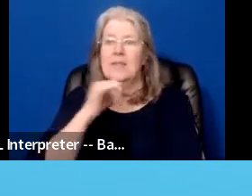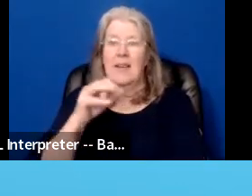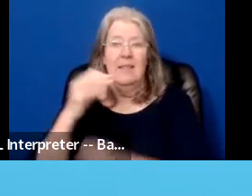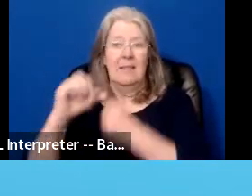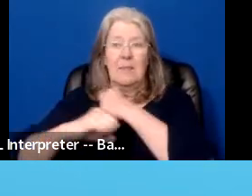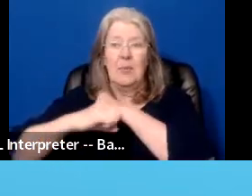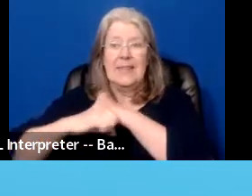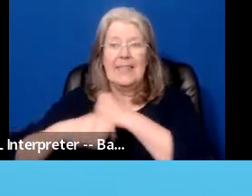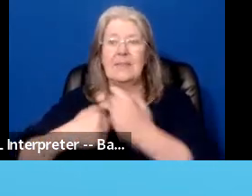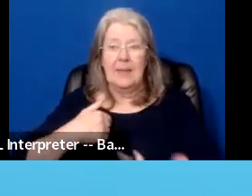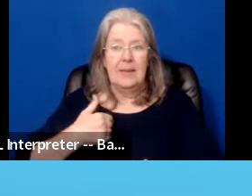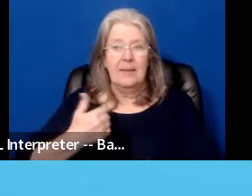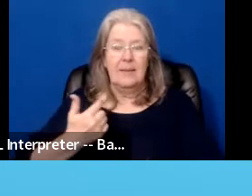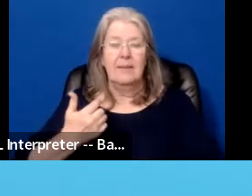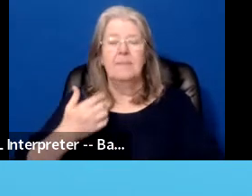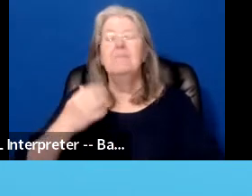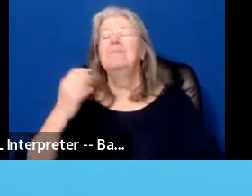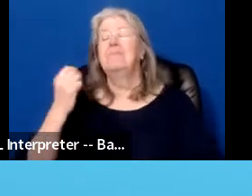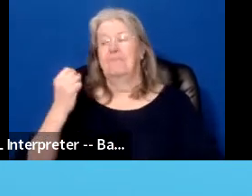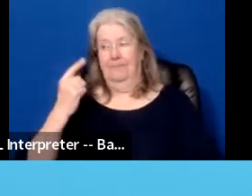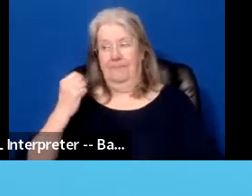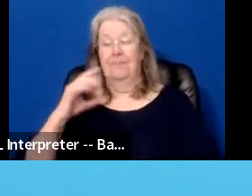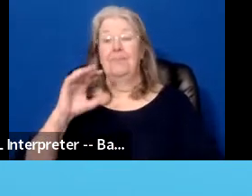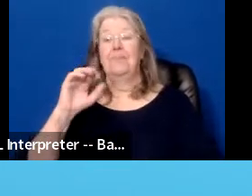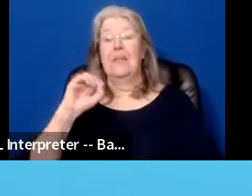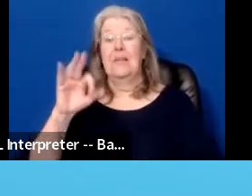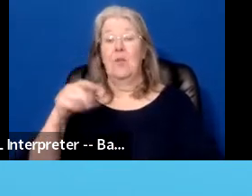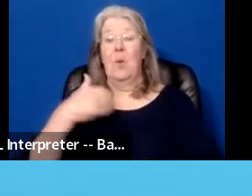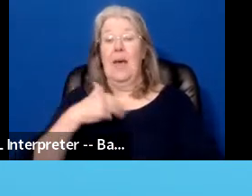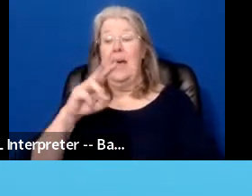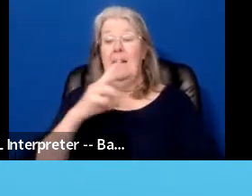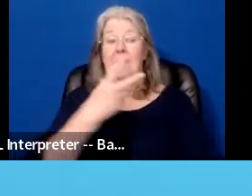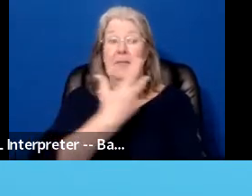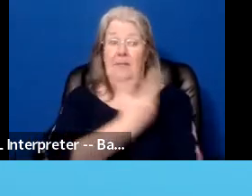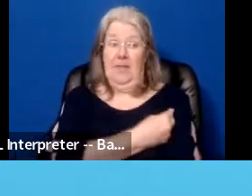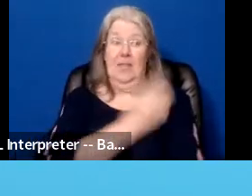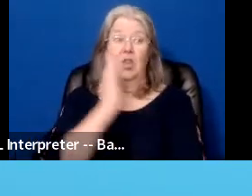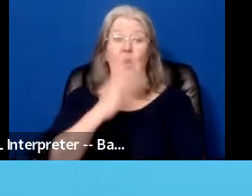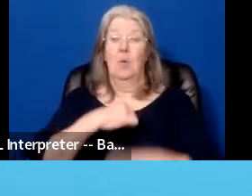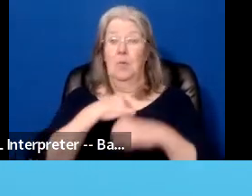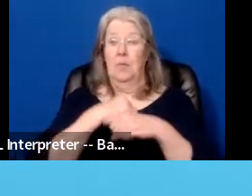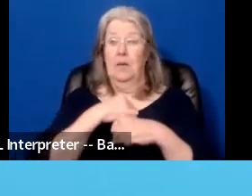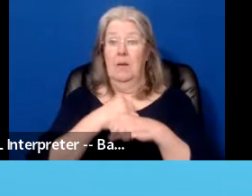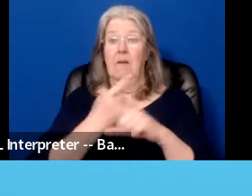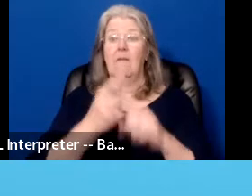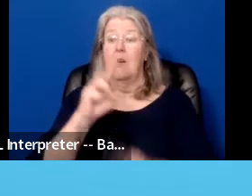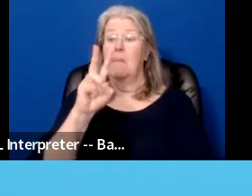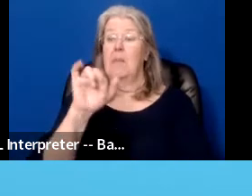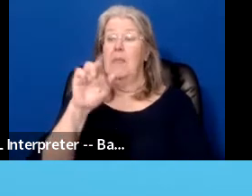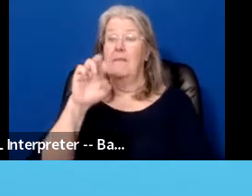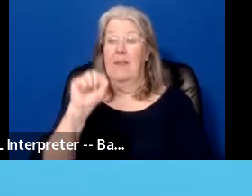Well, if you have a vaccine, you're going to be protected from the virus. And we